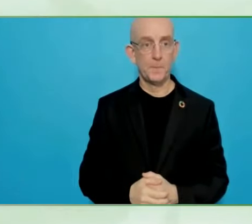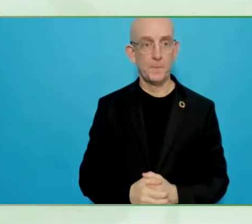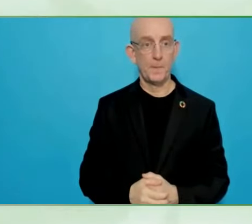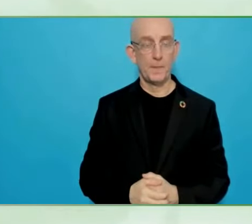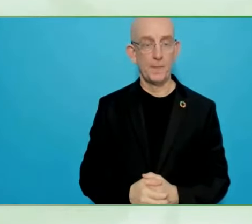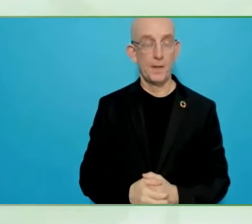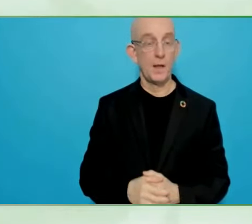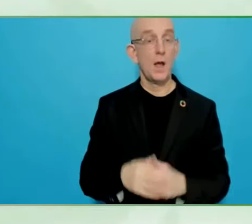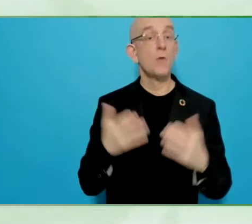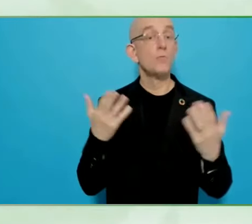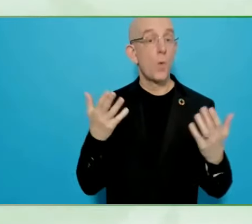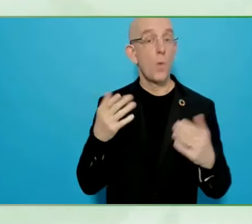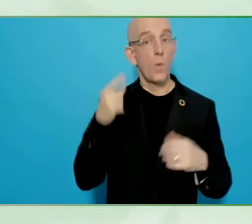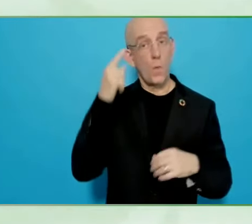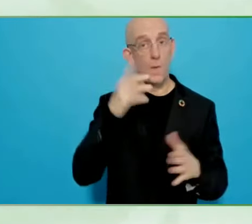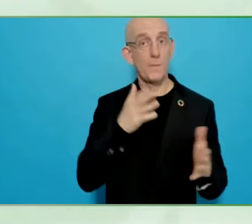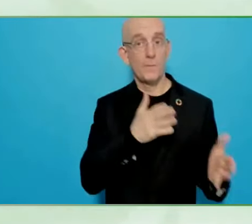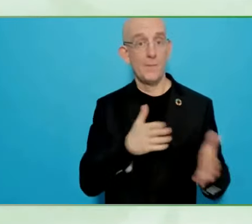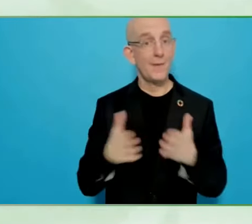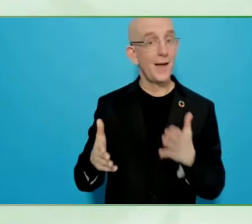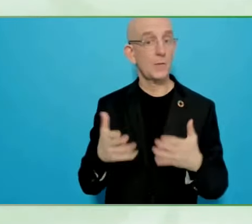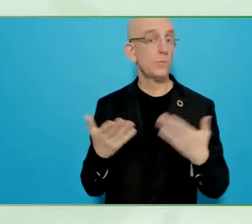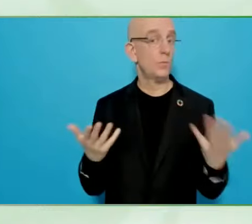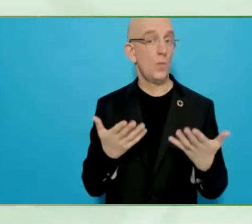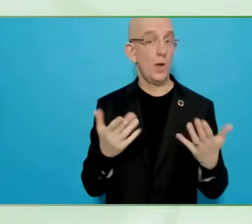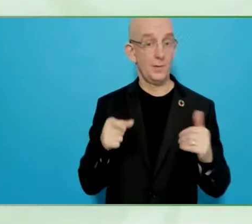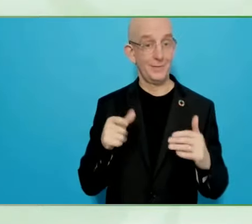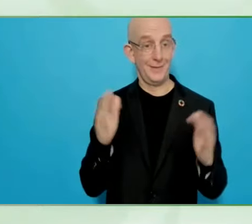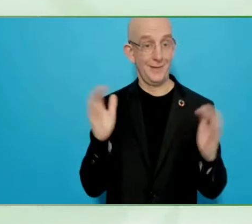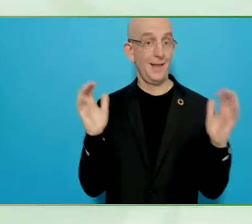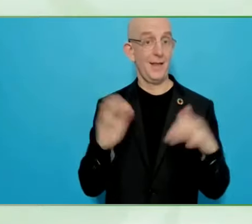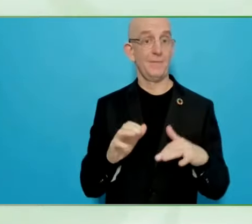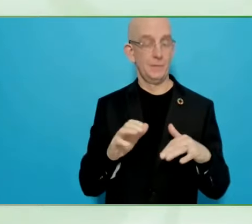but most of it will happen at national level.